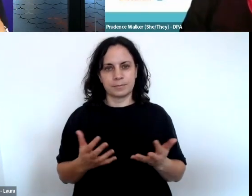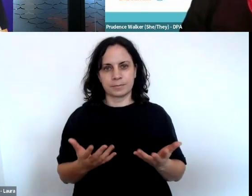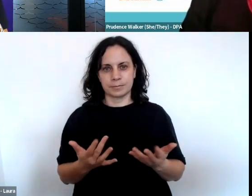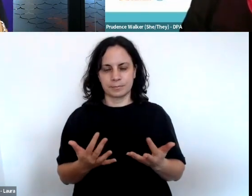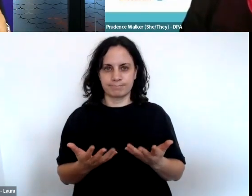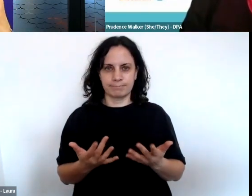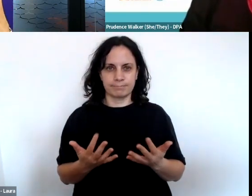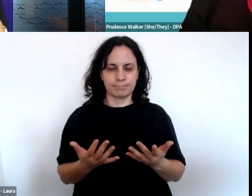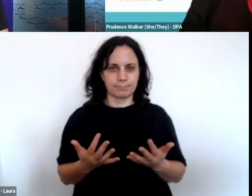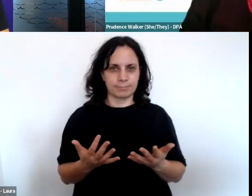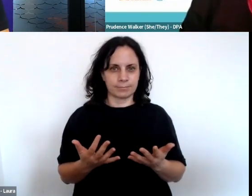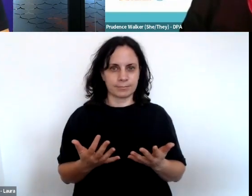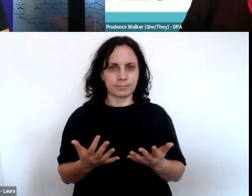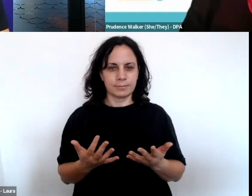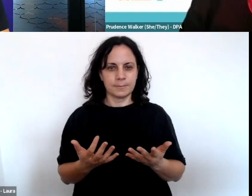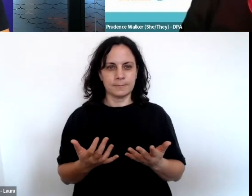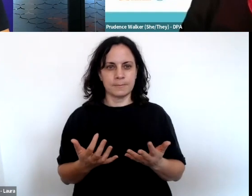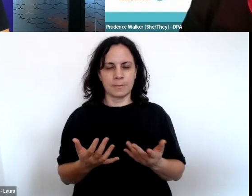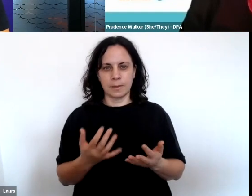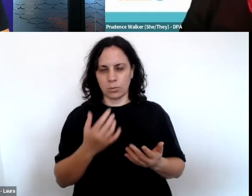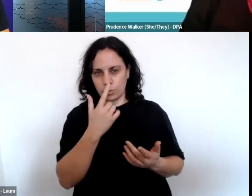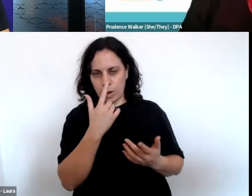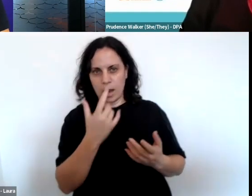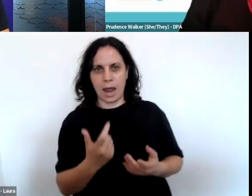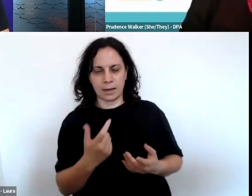and got really good lessons and